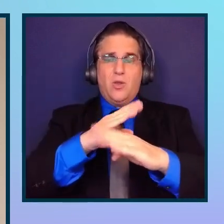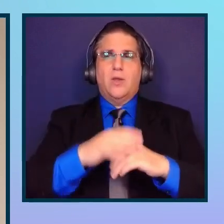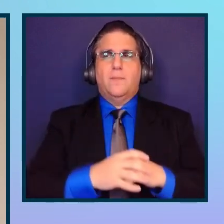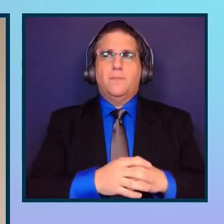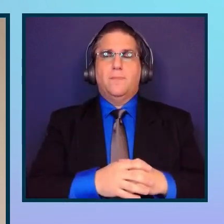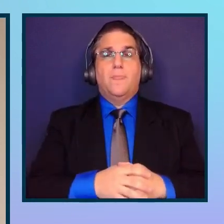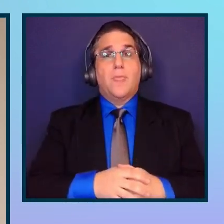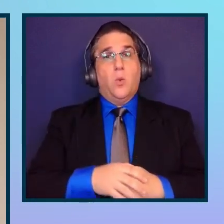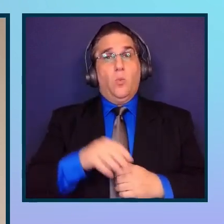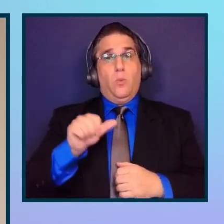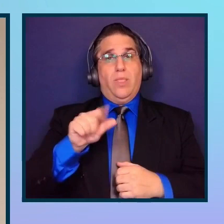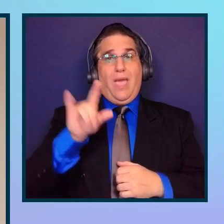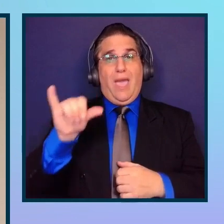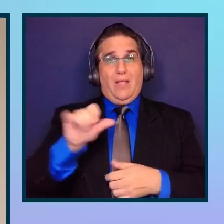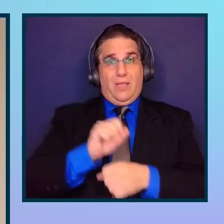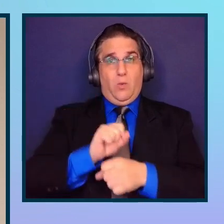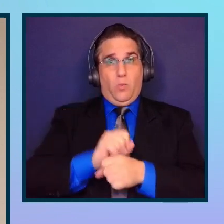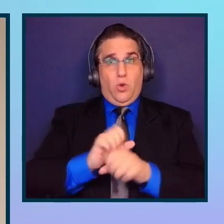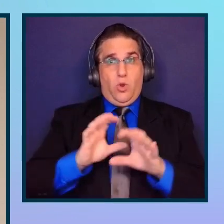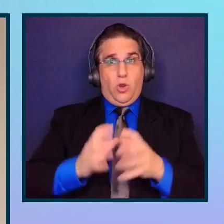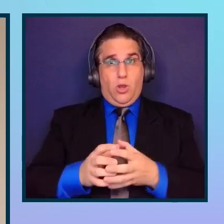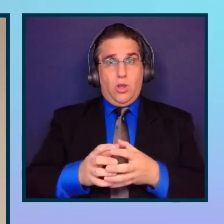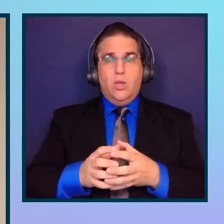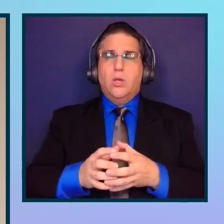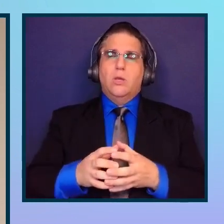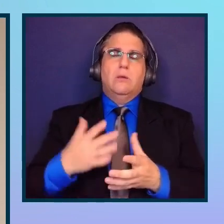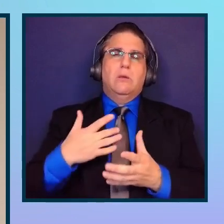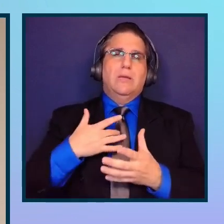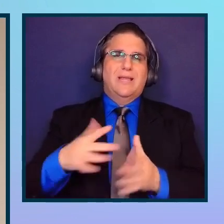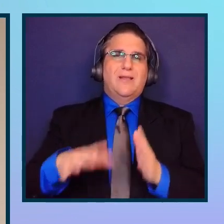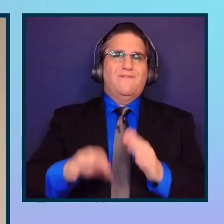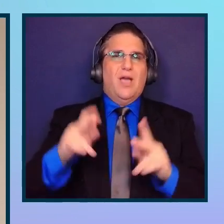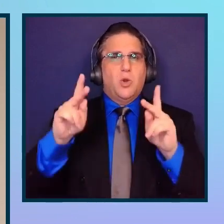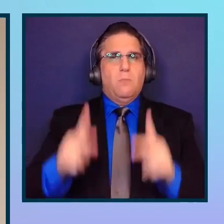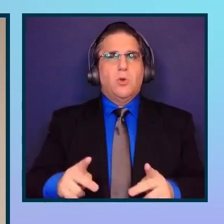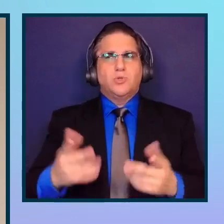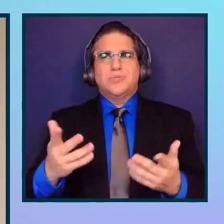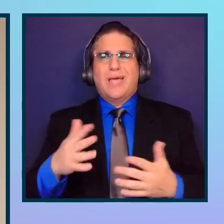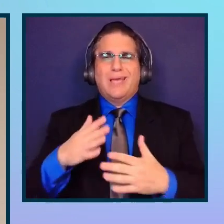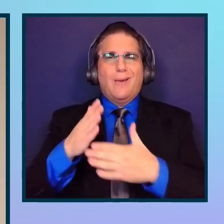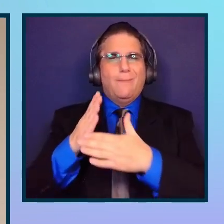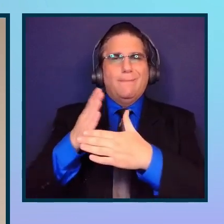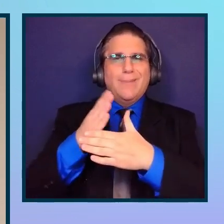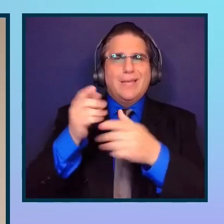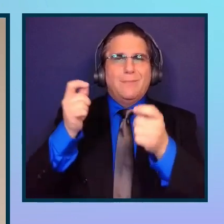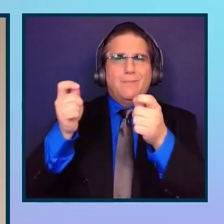which is you find somebody that might be like low level mid-manager my kind of people,